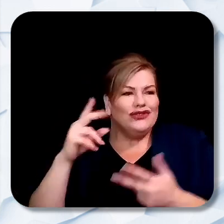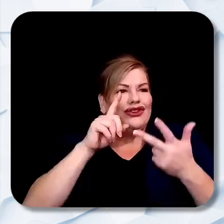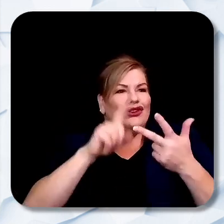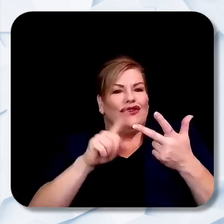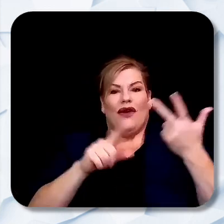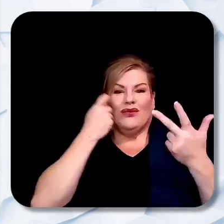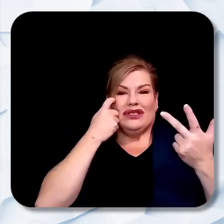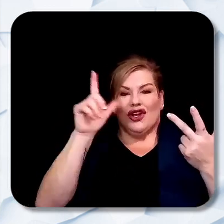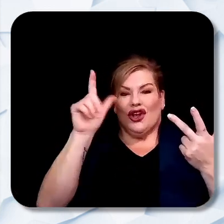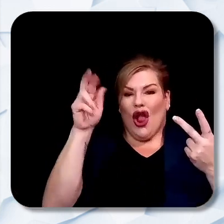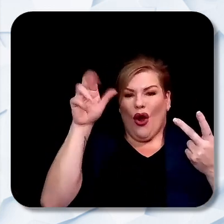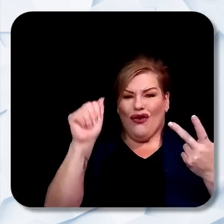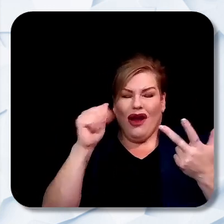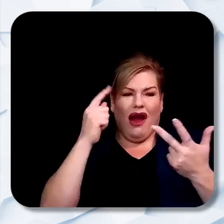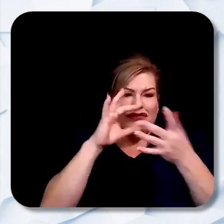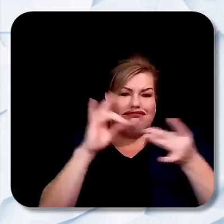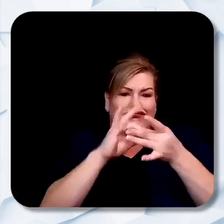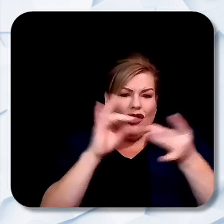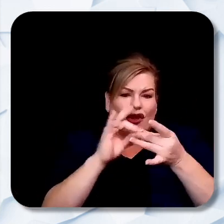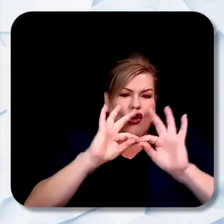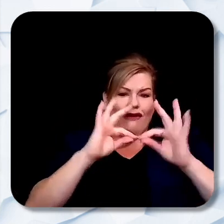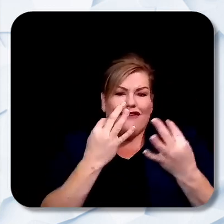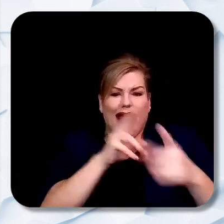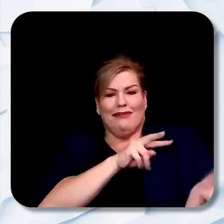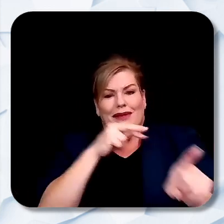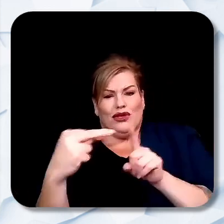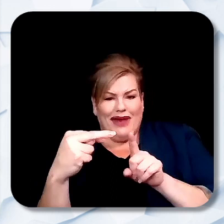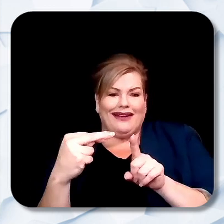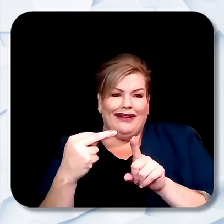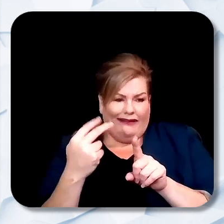gave a really great perspective of that family knowledge that we want to build together,